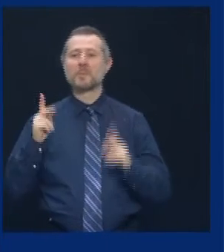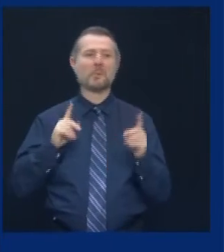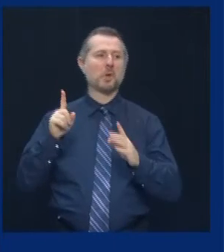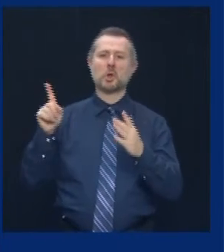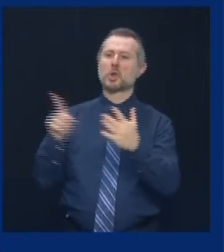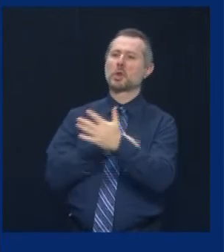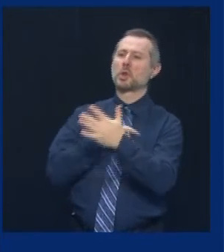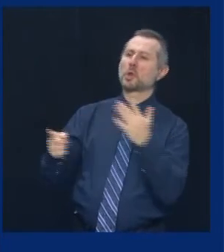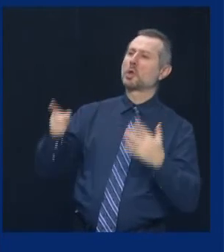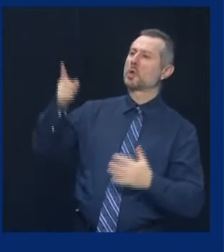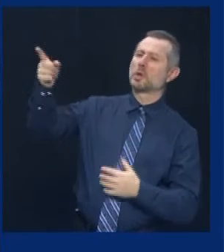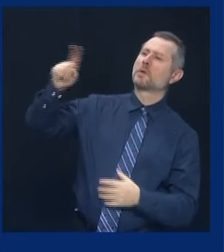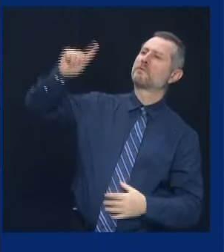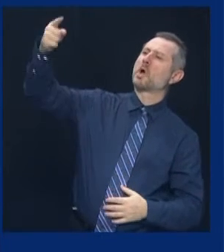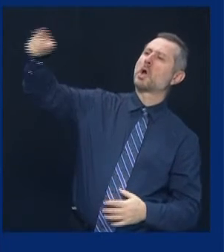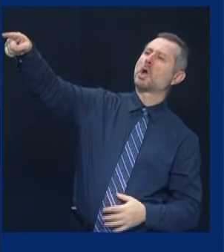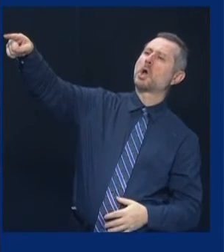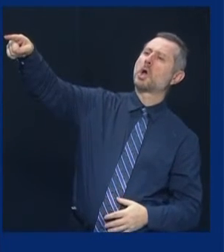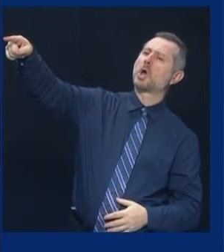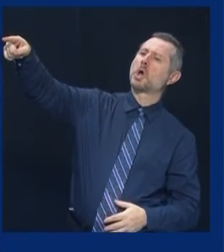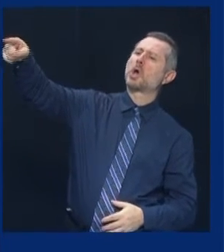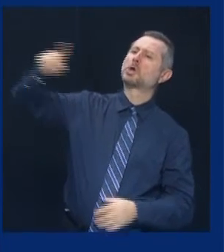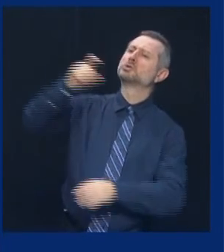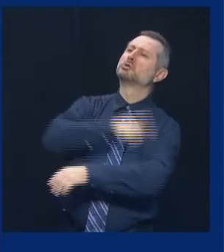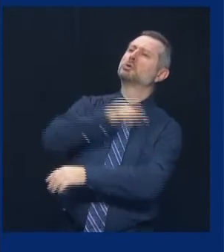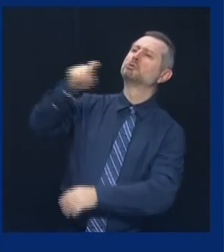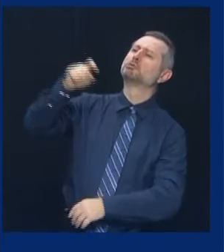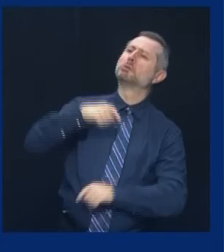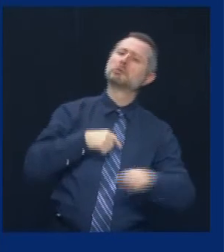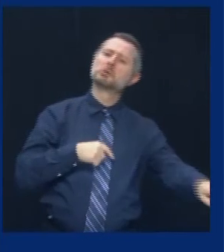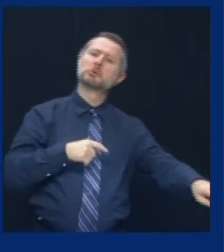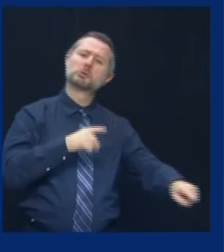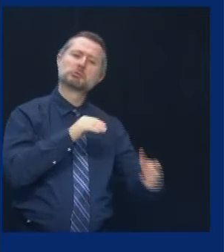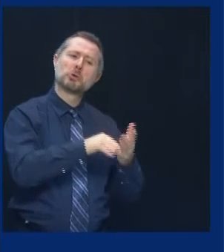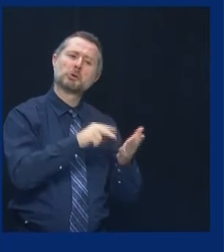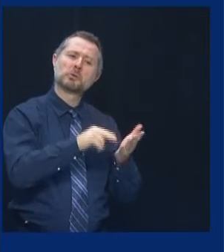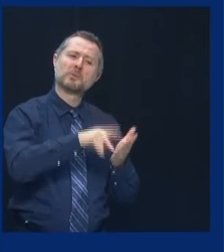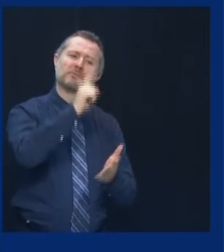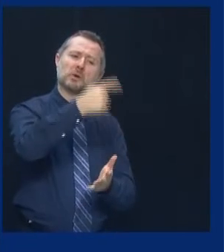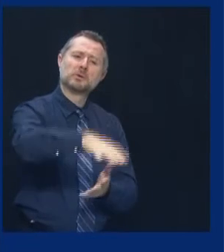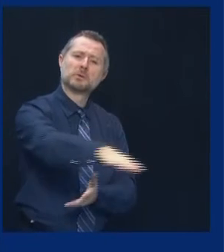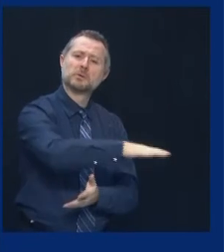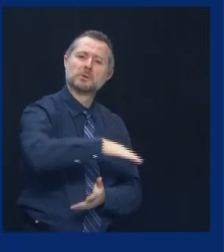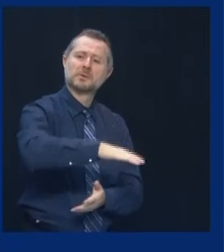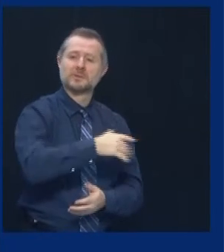THE FLIP SIDE IS I DON'T WANT ANYONE SAYING YOU TOOK THE